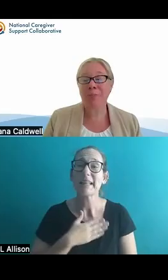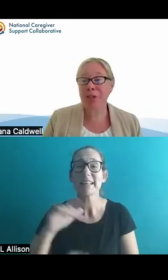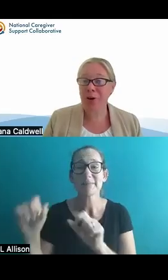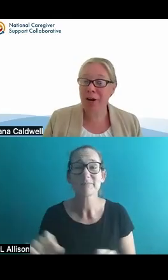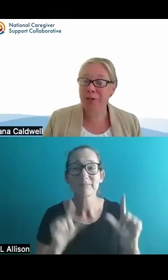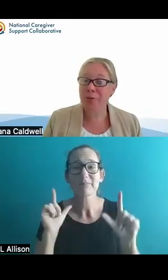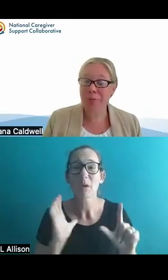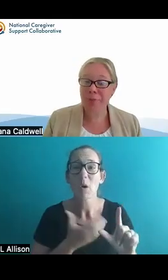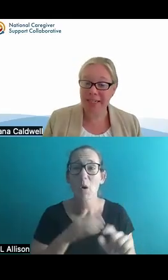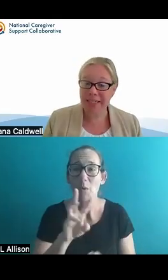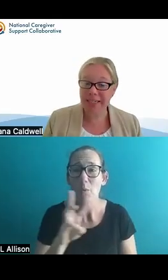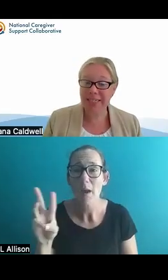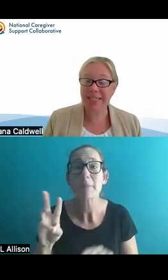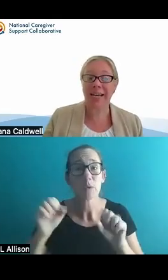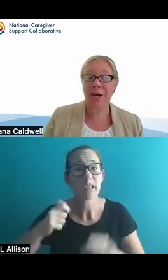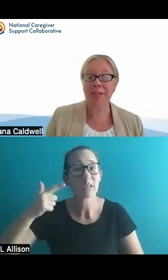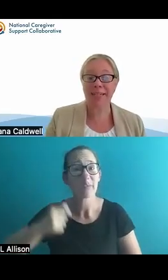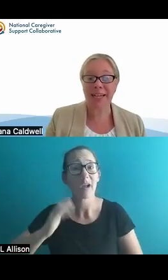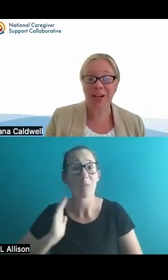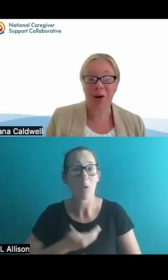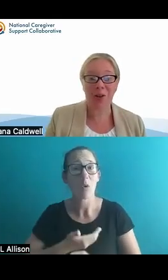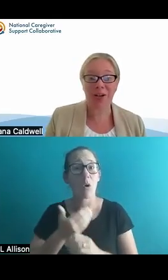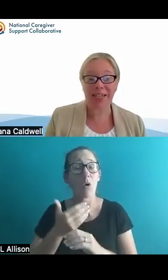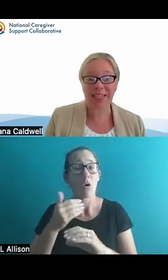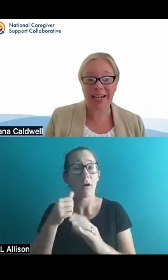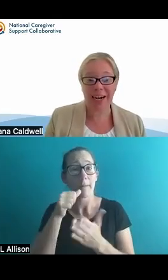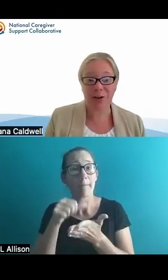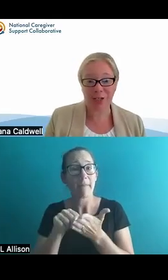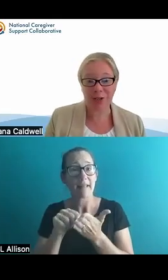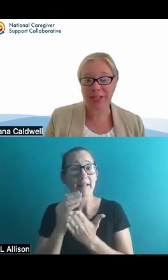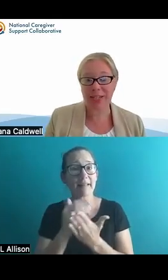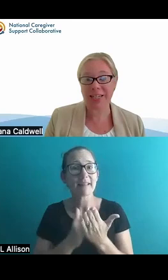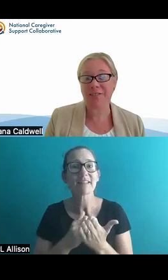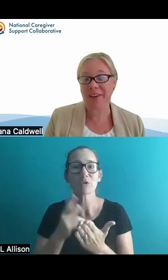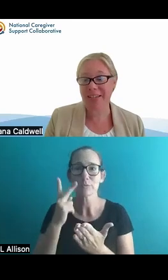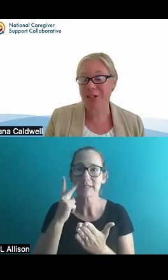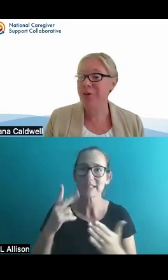subscribe to our mailing list to stay up-to-date on the latest TACC resources and events. You